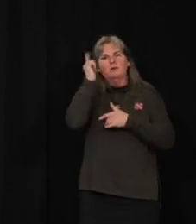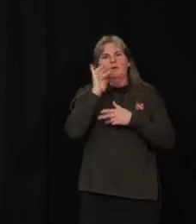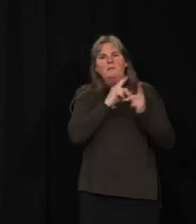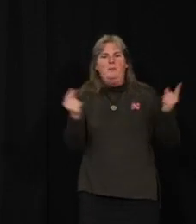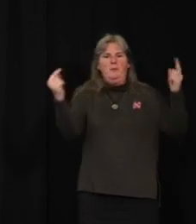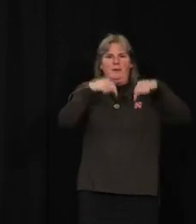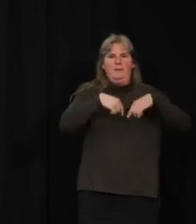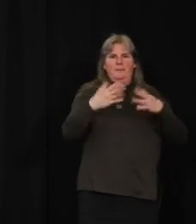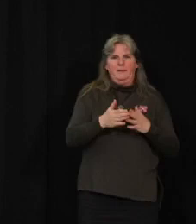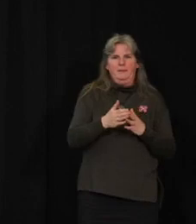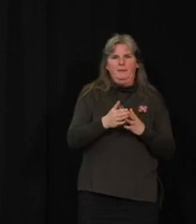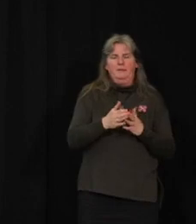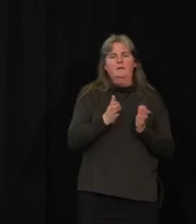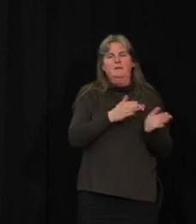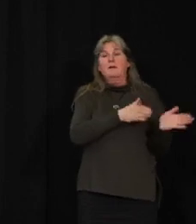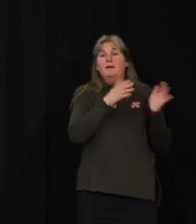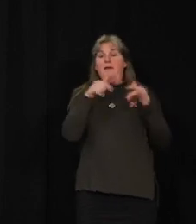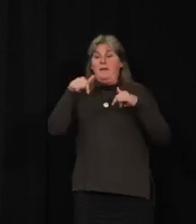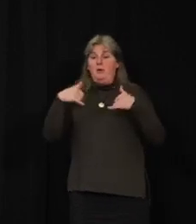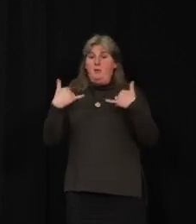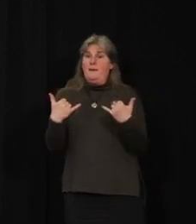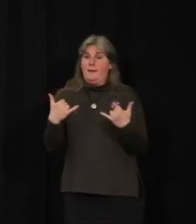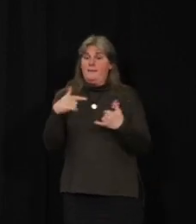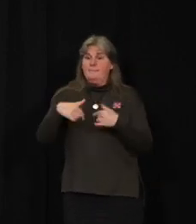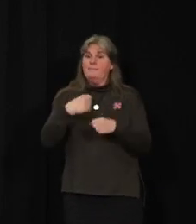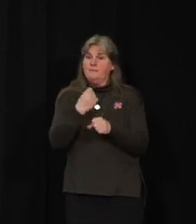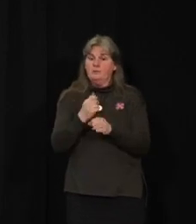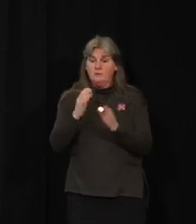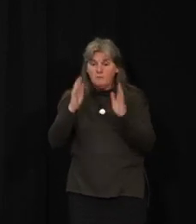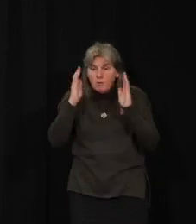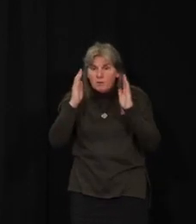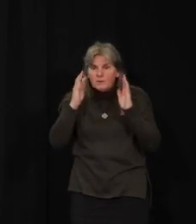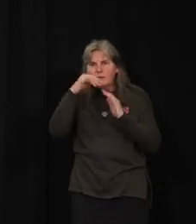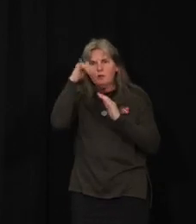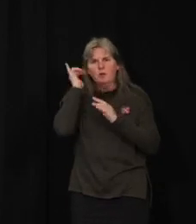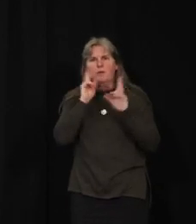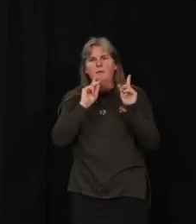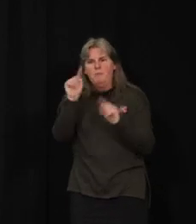facilities for Yukoners only at this point.